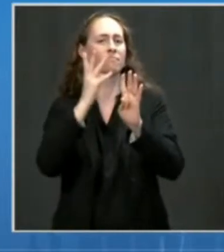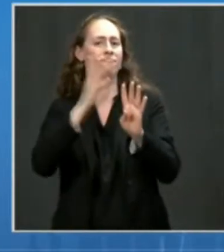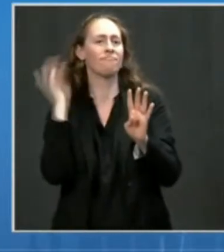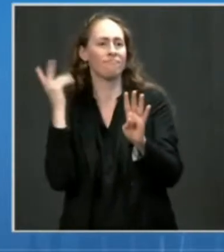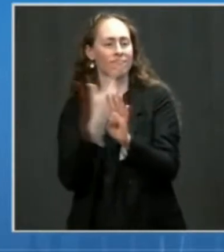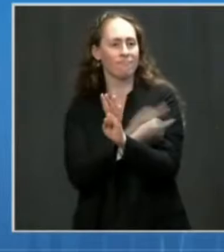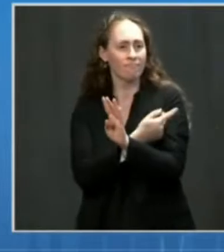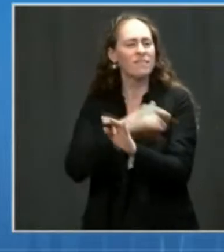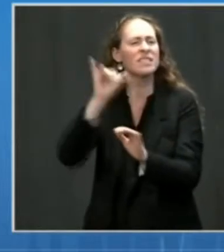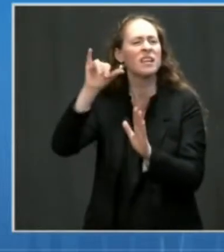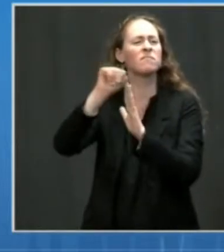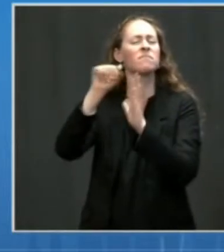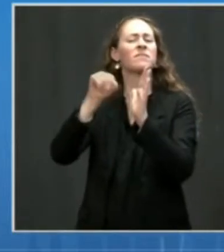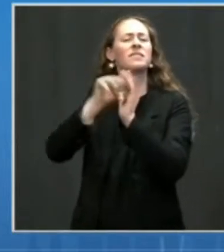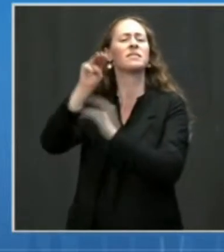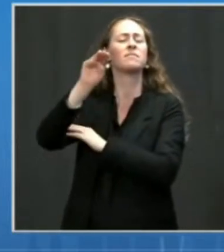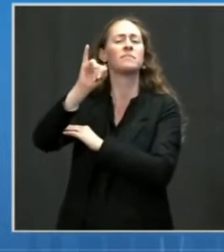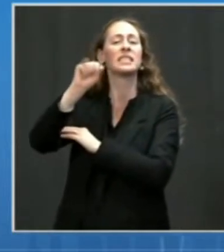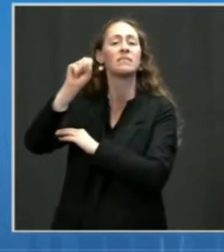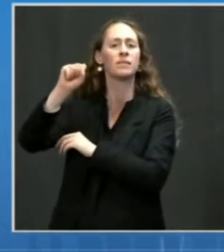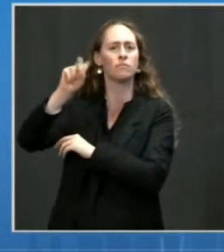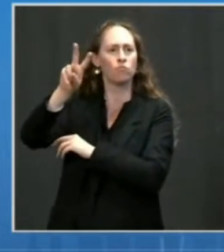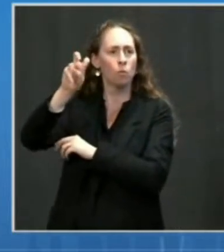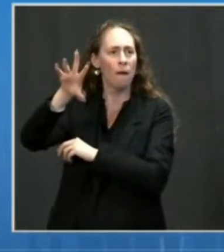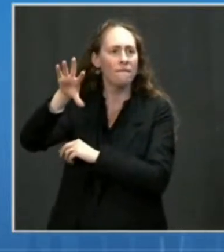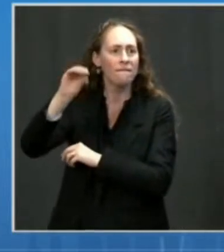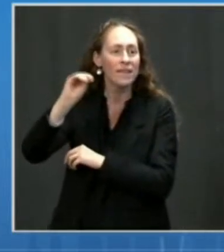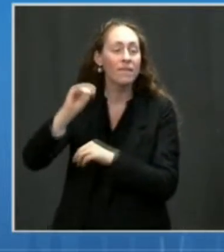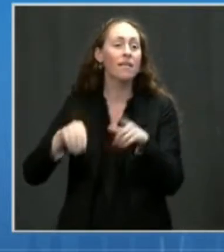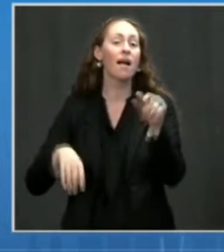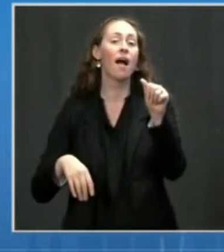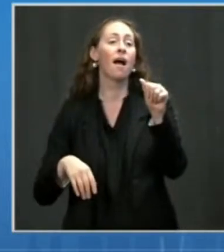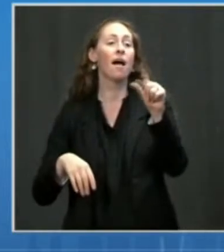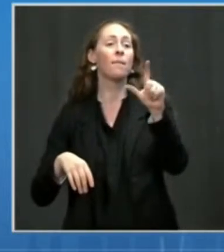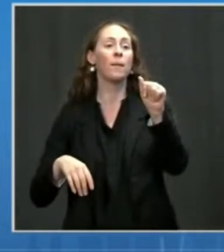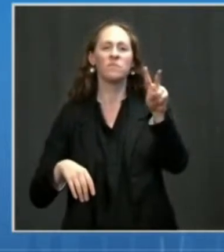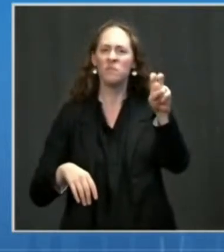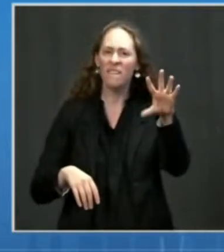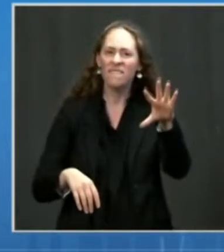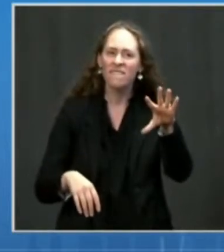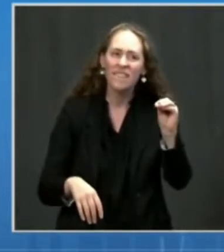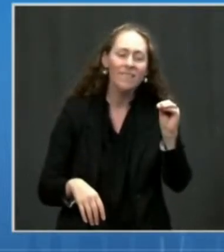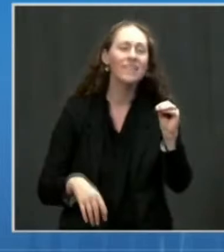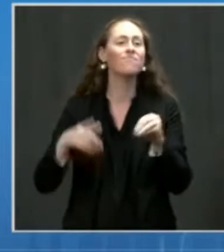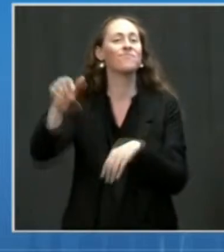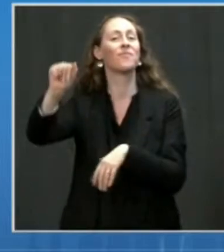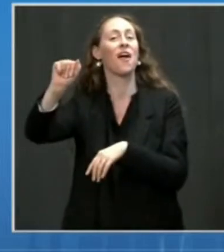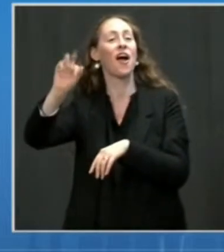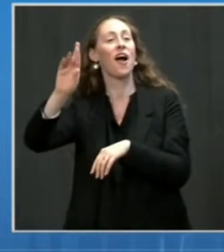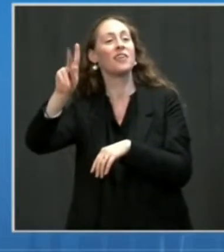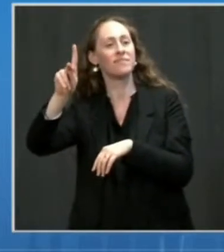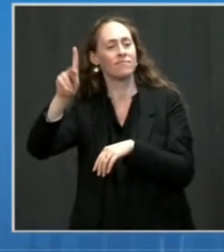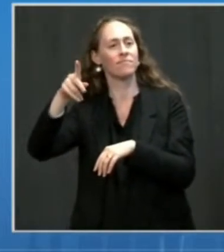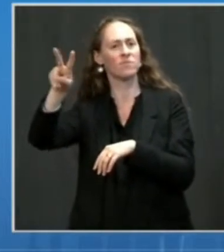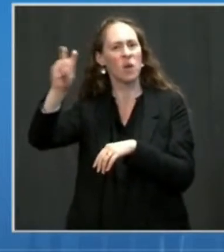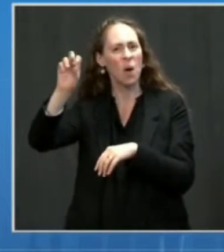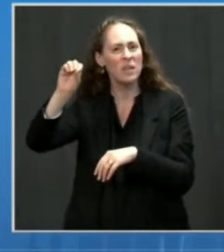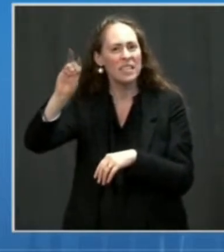LOUISIANA HAS SEEN A 300%